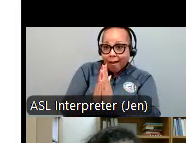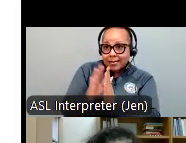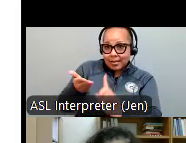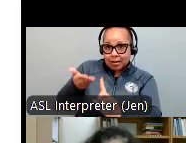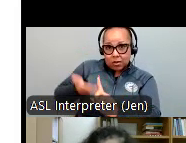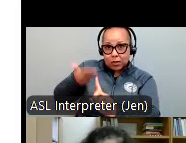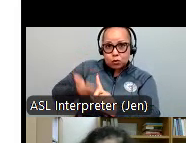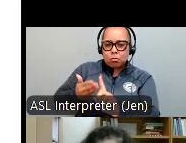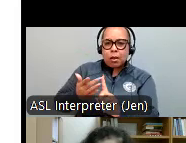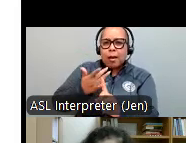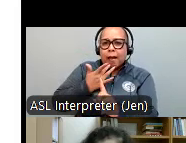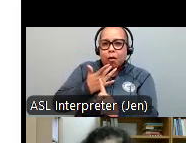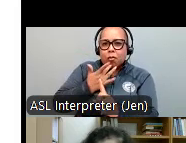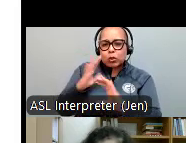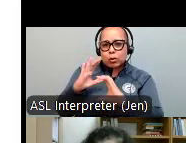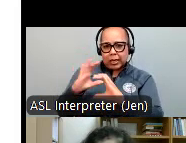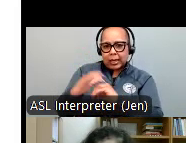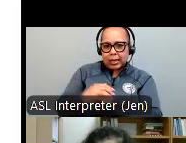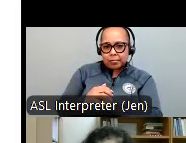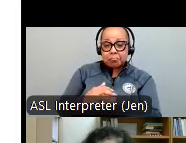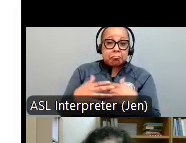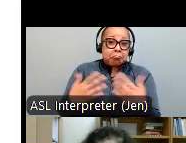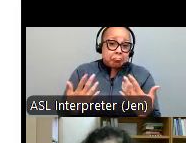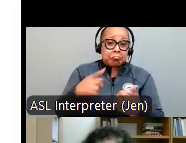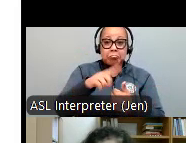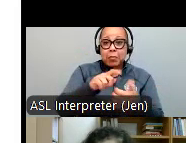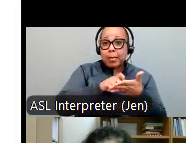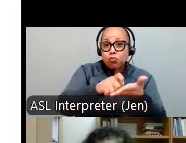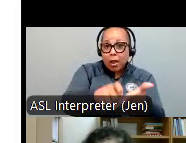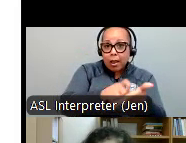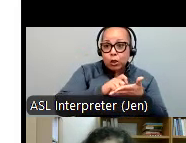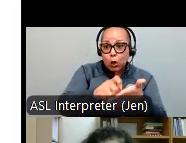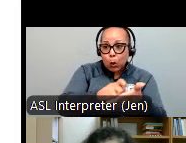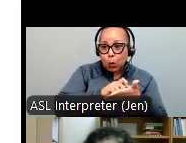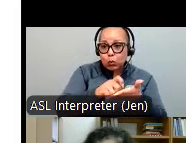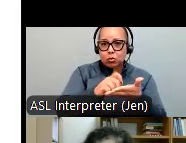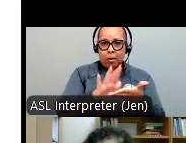how they would like to communicate. So it could either be by writing notes on pen and paper, maybe